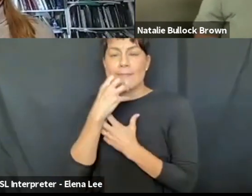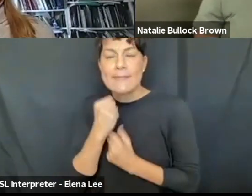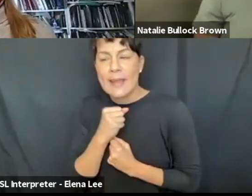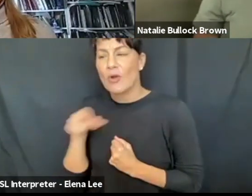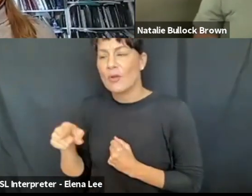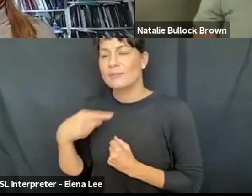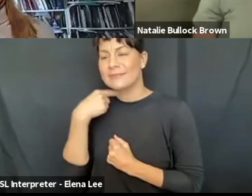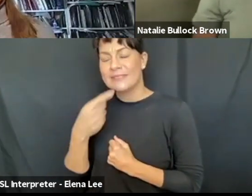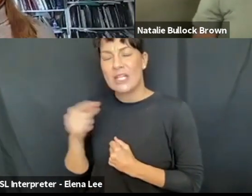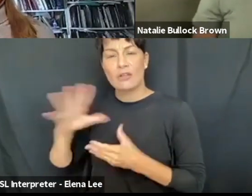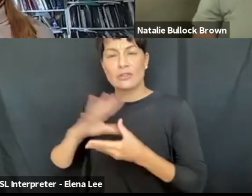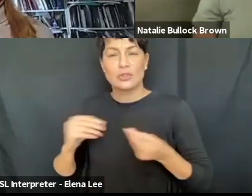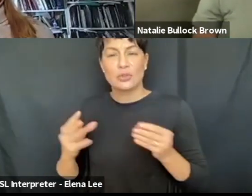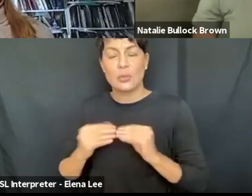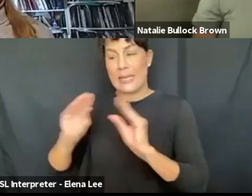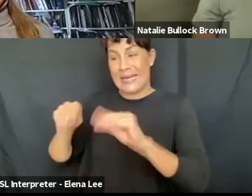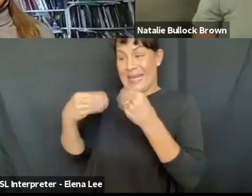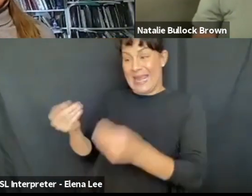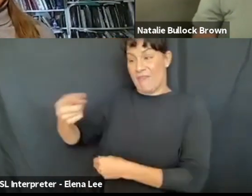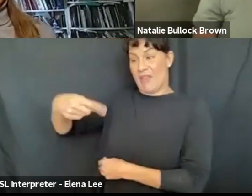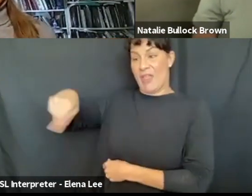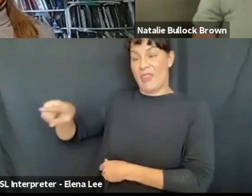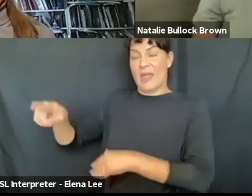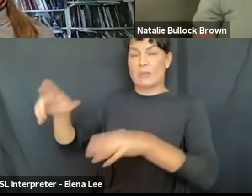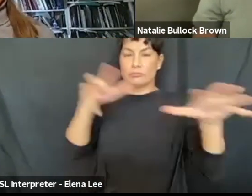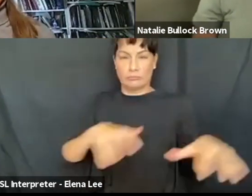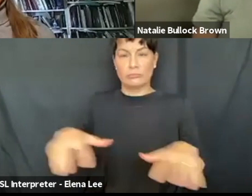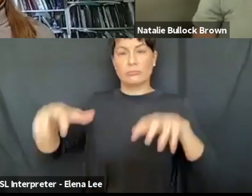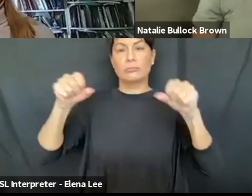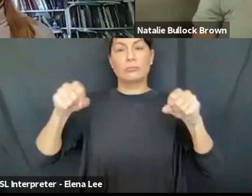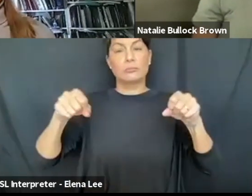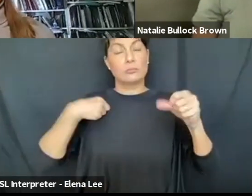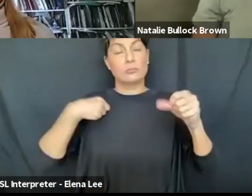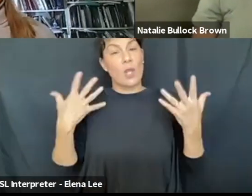and give them the agency to decide whether they wanna participate or not.